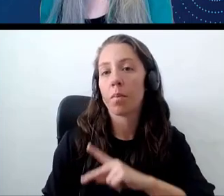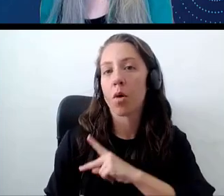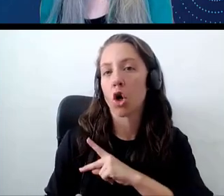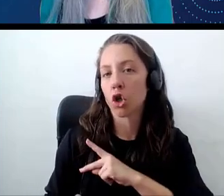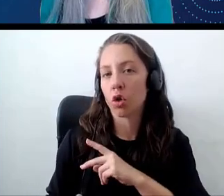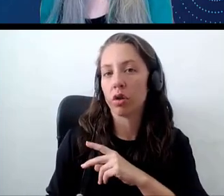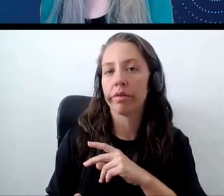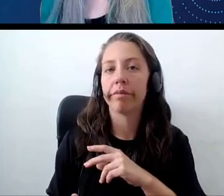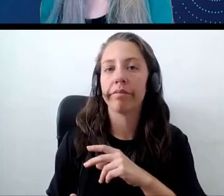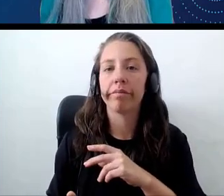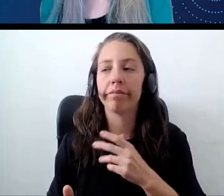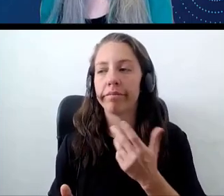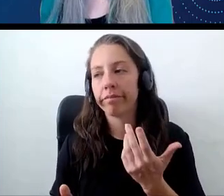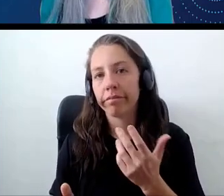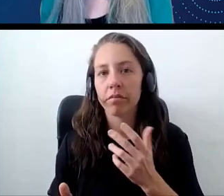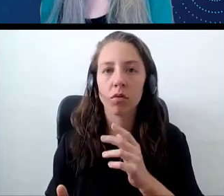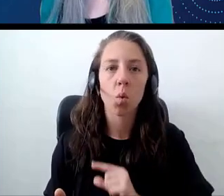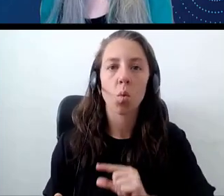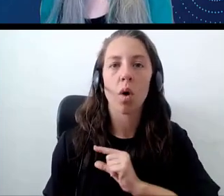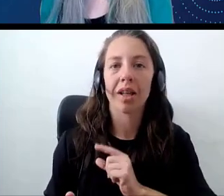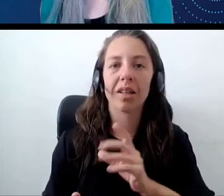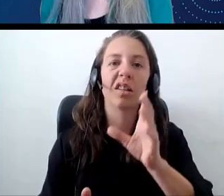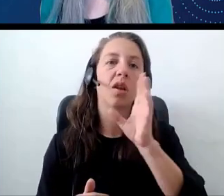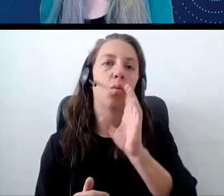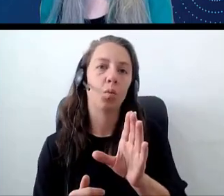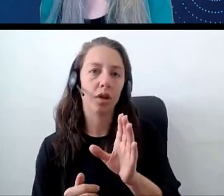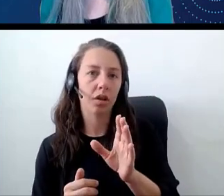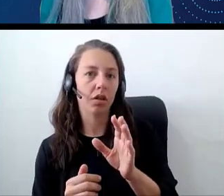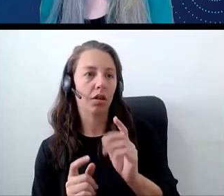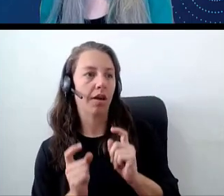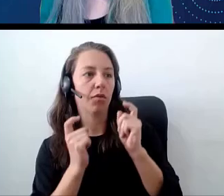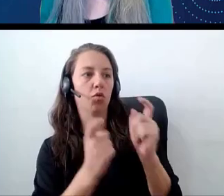that are most likely to contribute to the success of a candidate's defined career path.